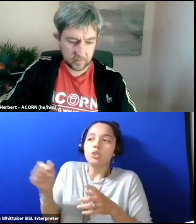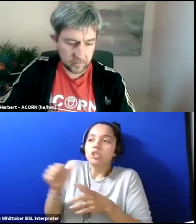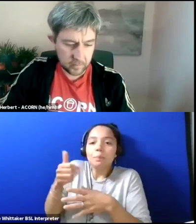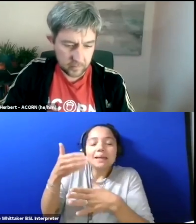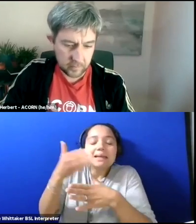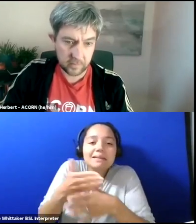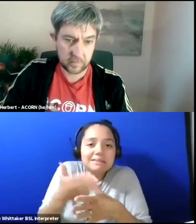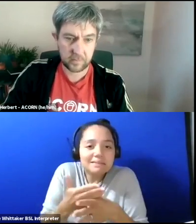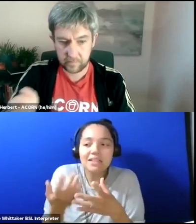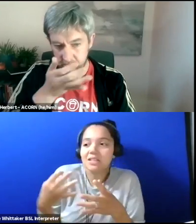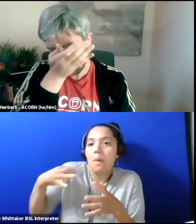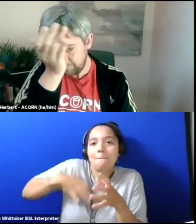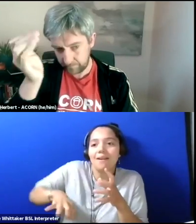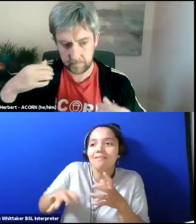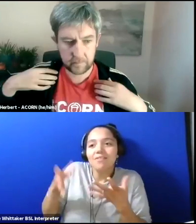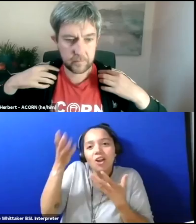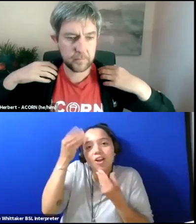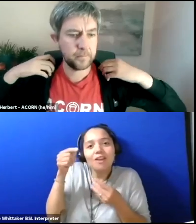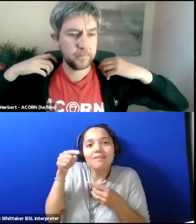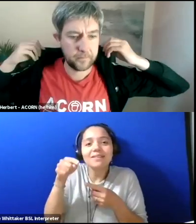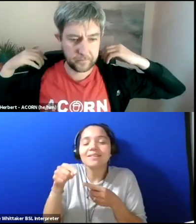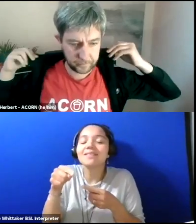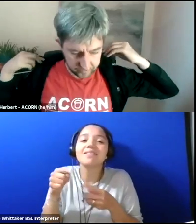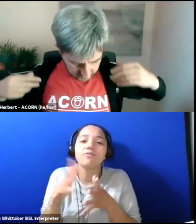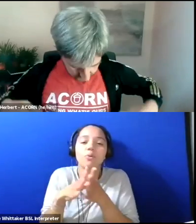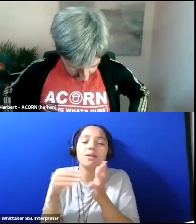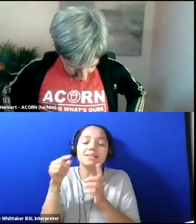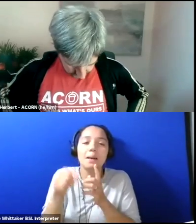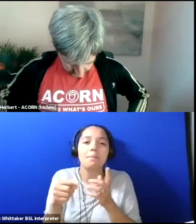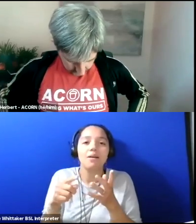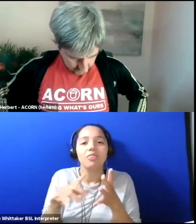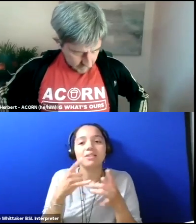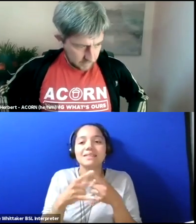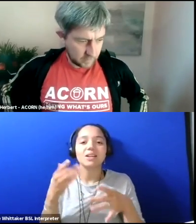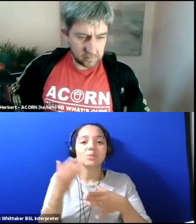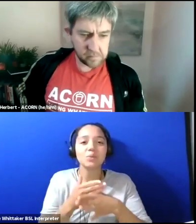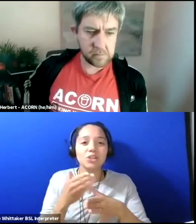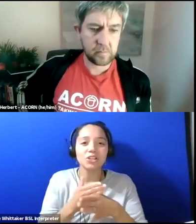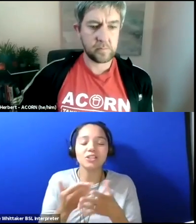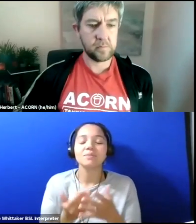So we benefit from learning from, for example, the sex workers that have won